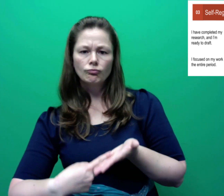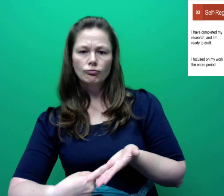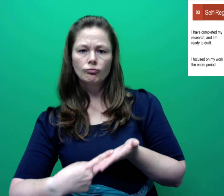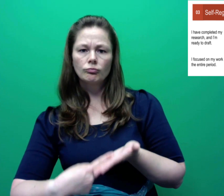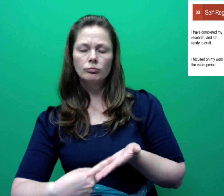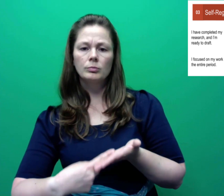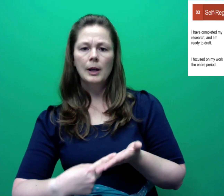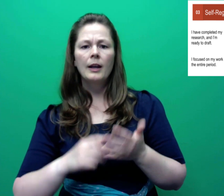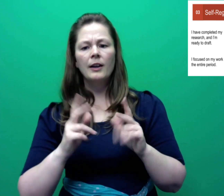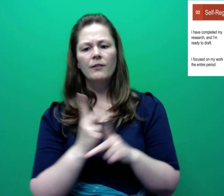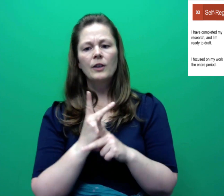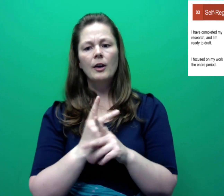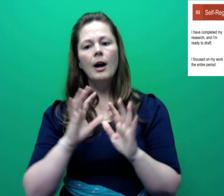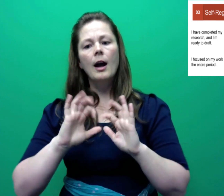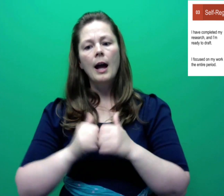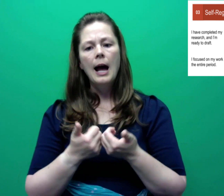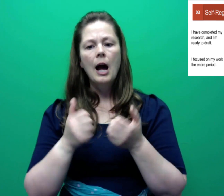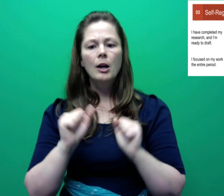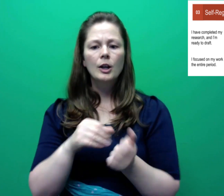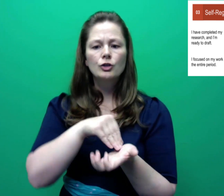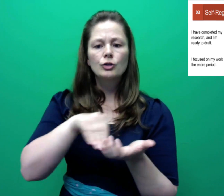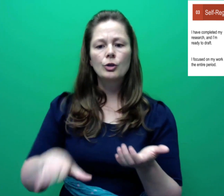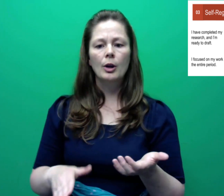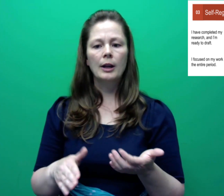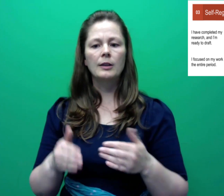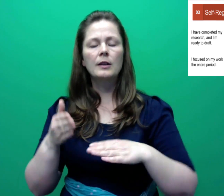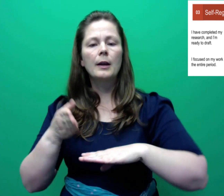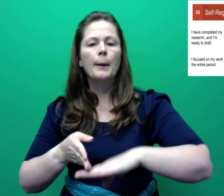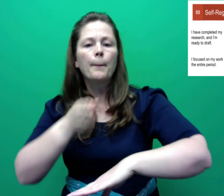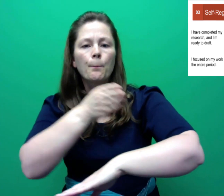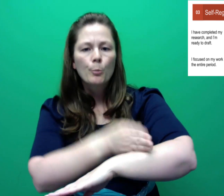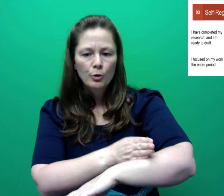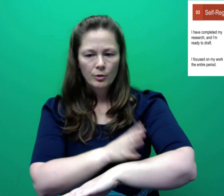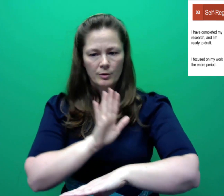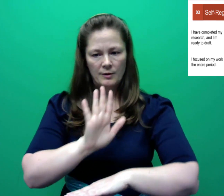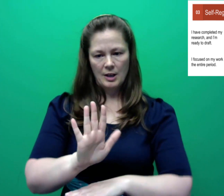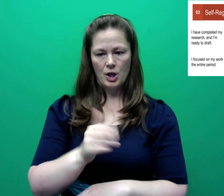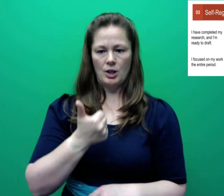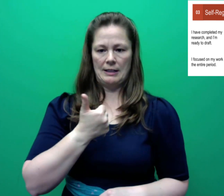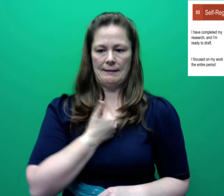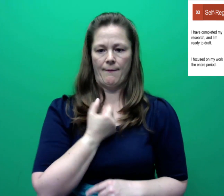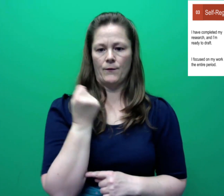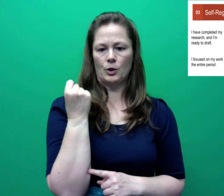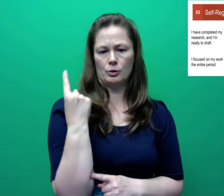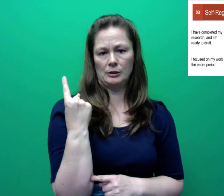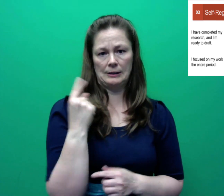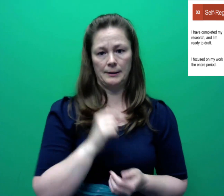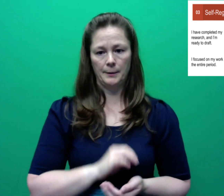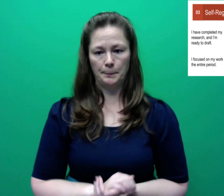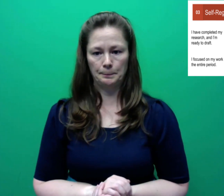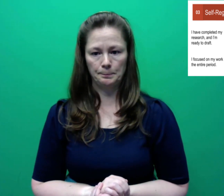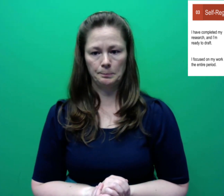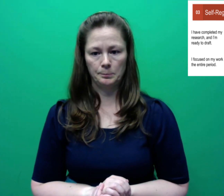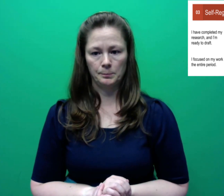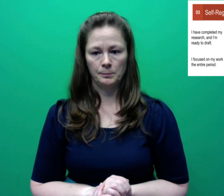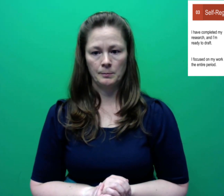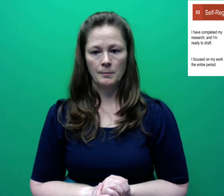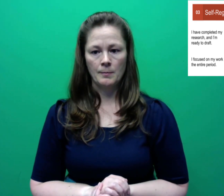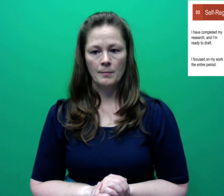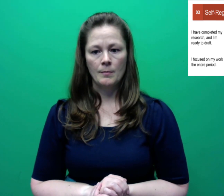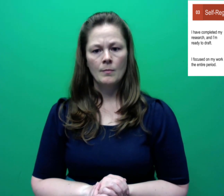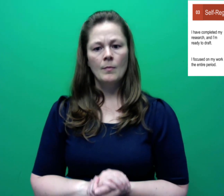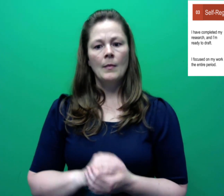discussion. Students can learn to improve their self-awareness and identify what